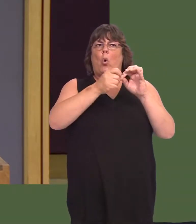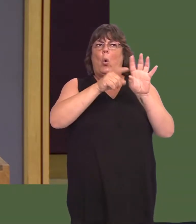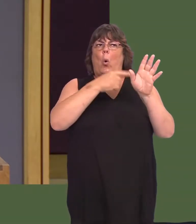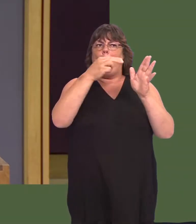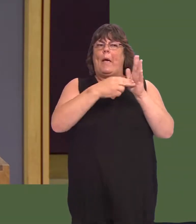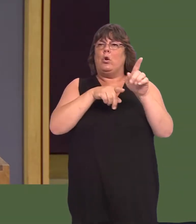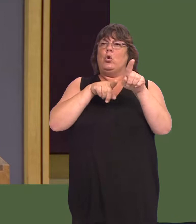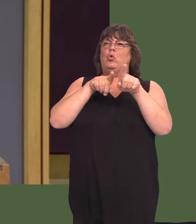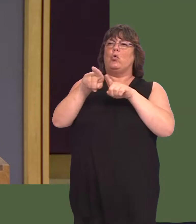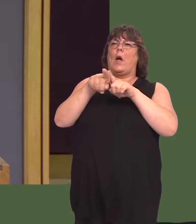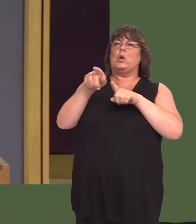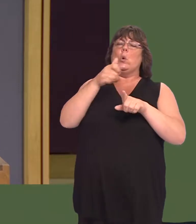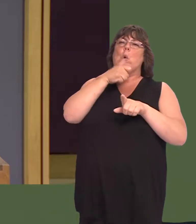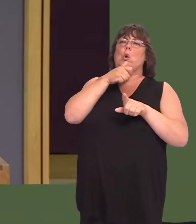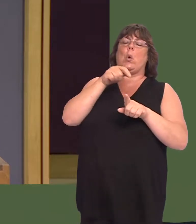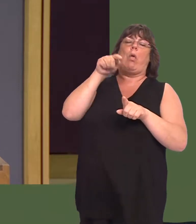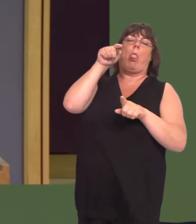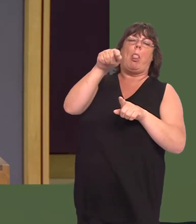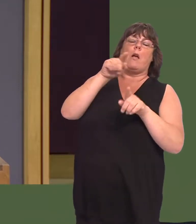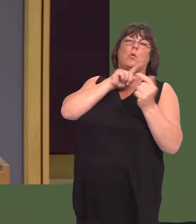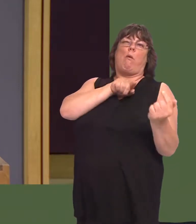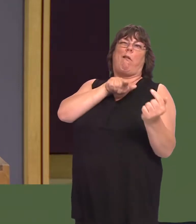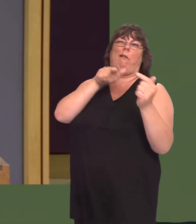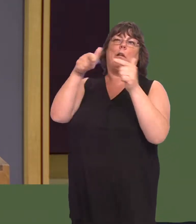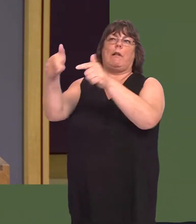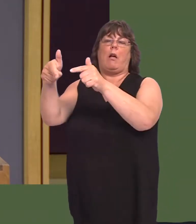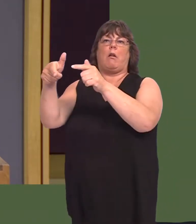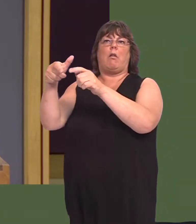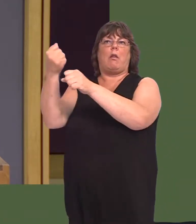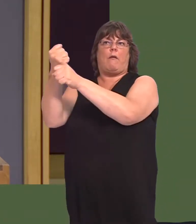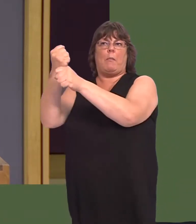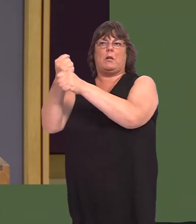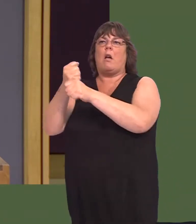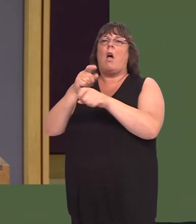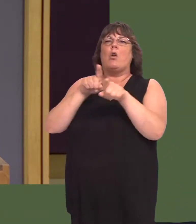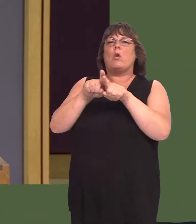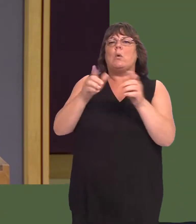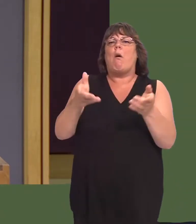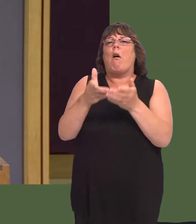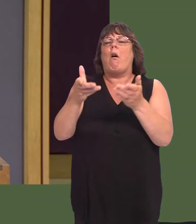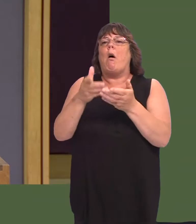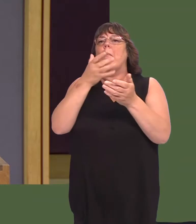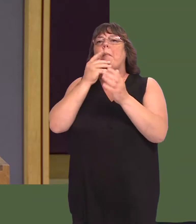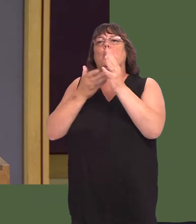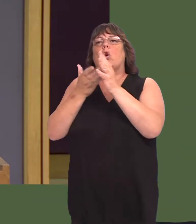try to weaponise this as an issue and to incite people to occupy private property in order